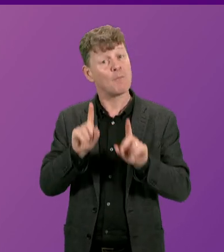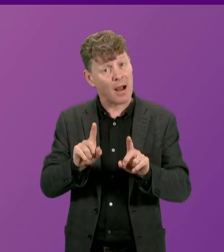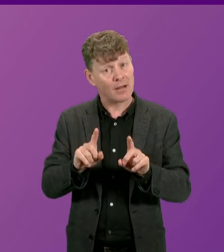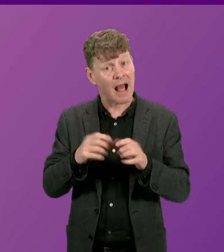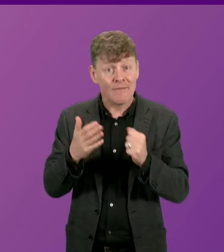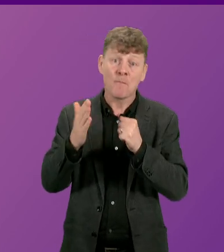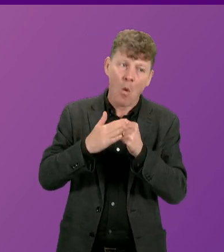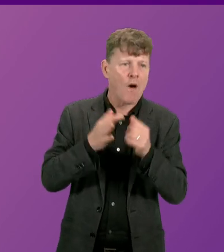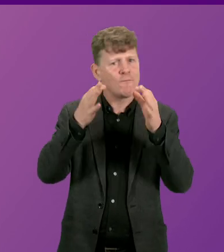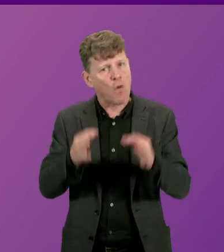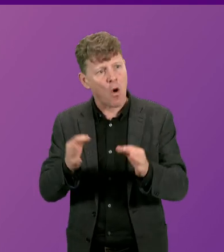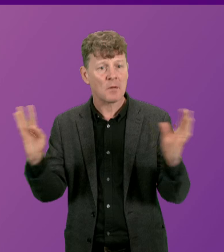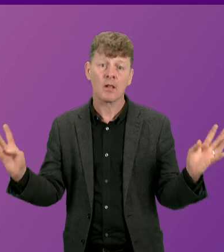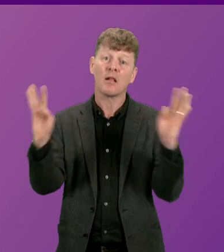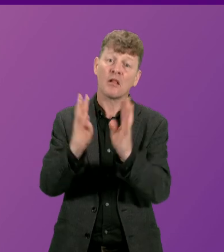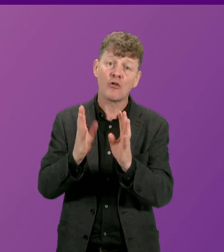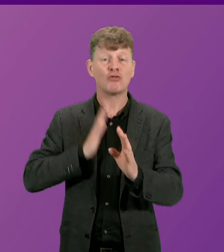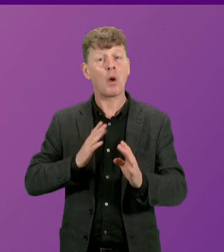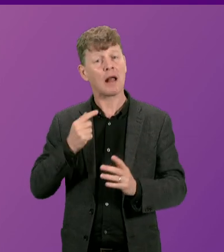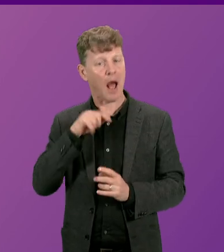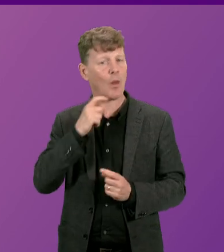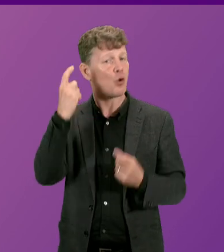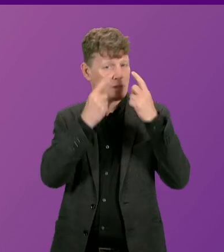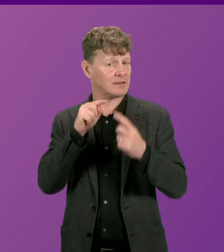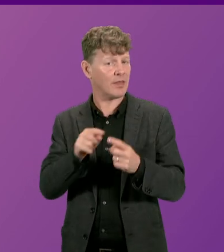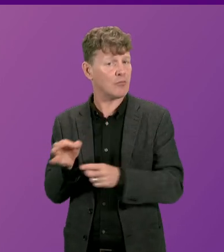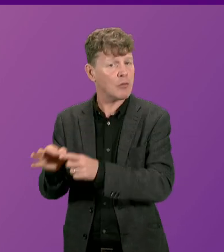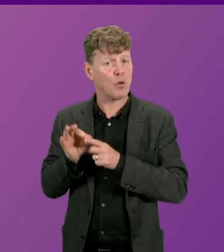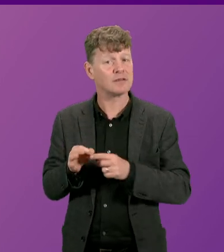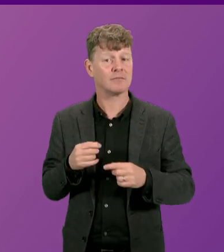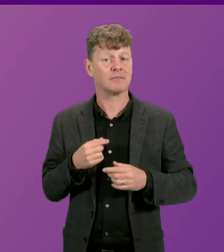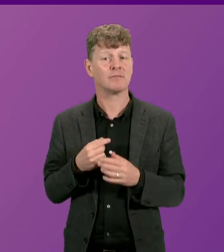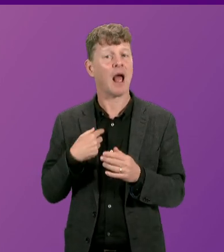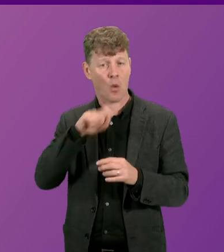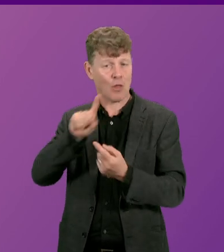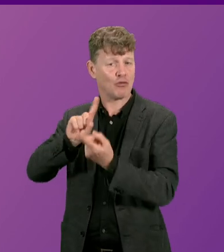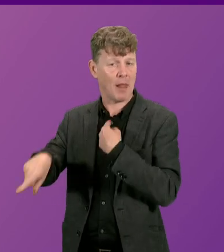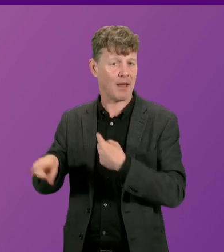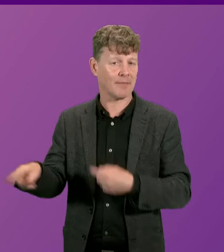more formal dialogue is required, I will consider that proposal and reply to Mr Bibby.